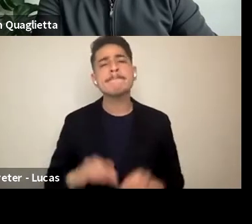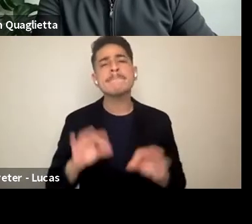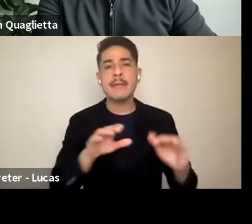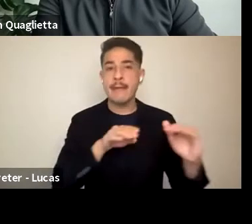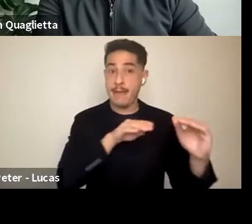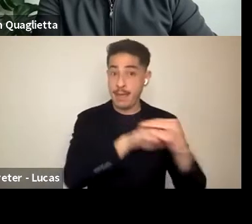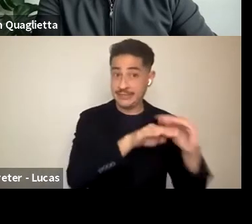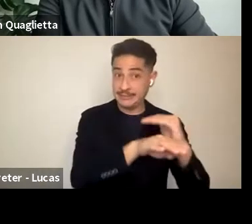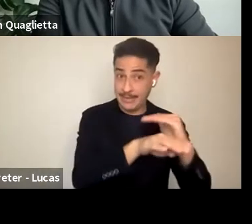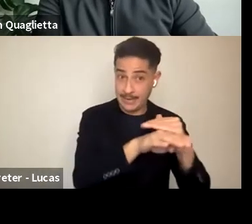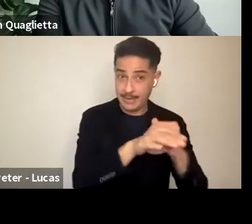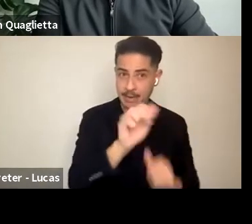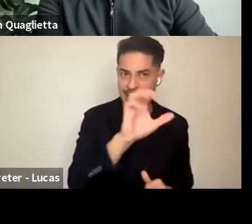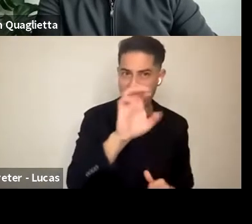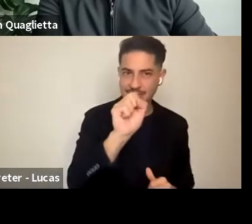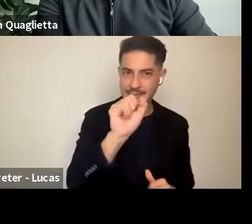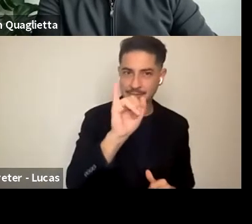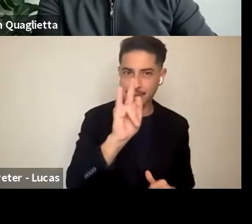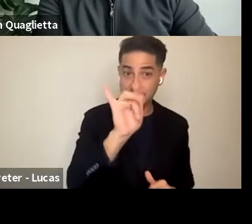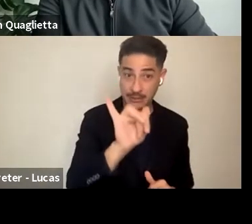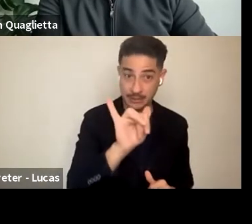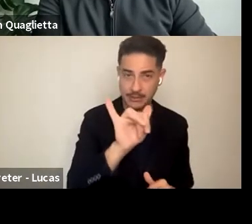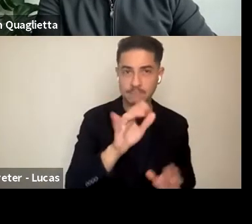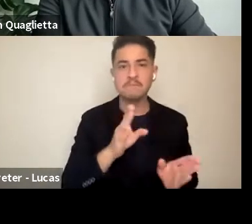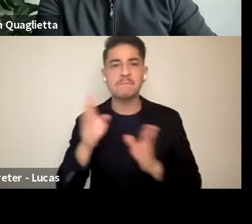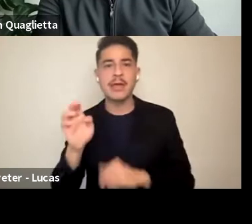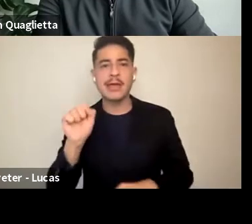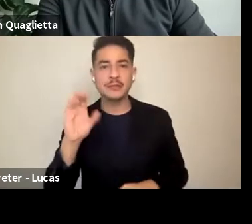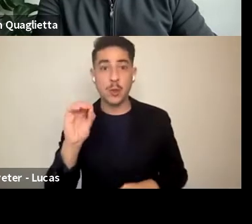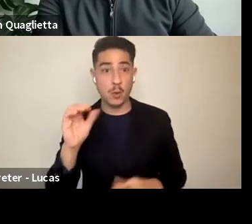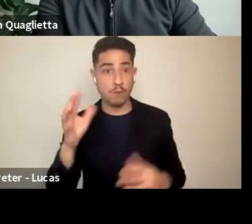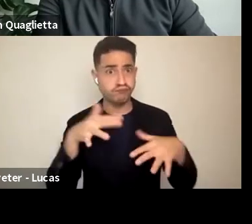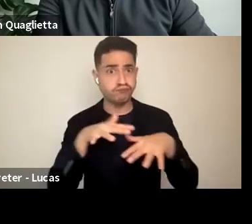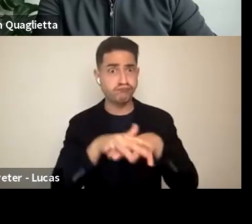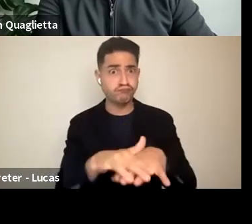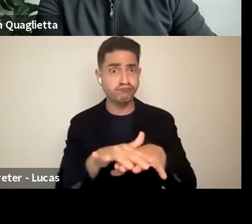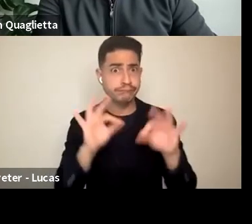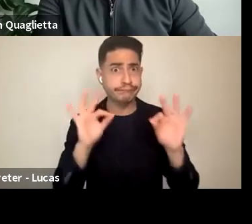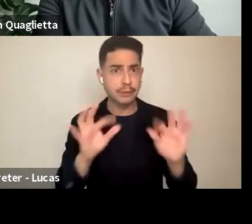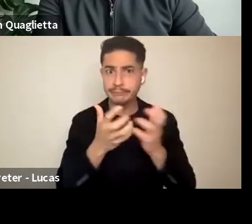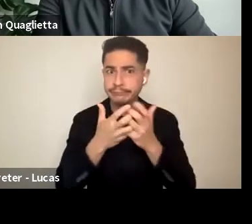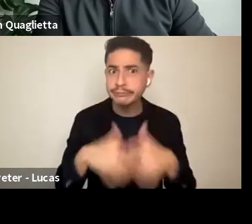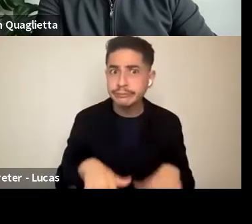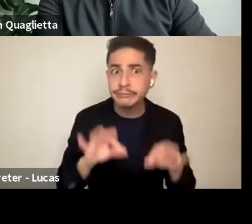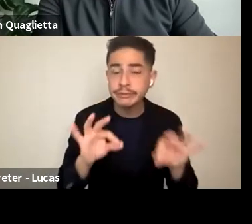Are they connected in any way where I really think about this is we've been doing an accessibility in the Enterprise